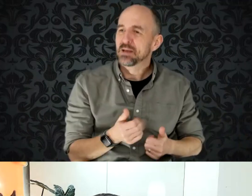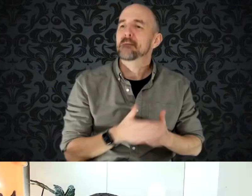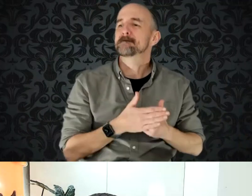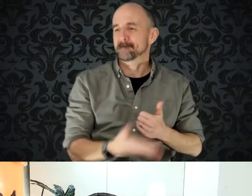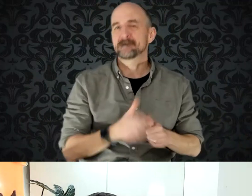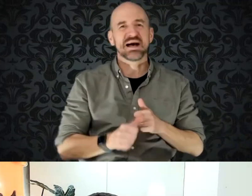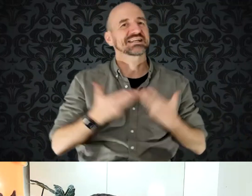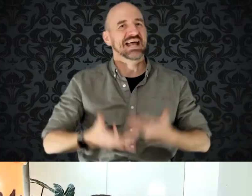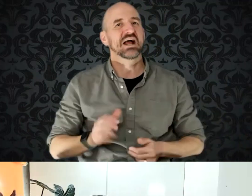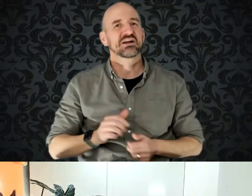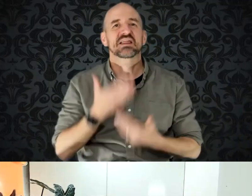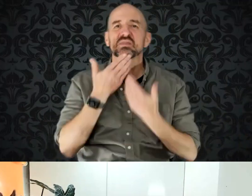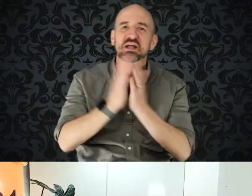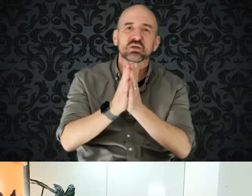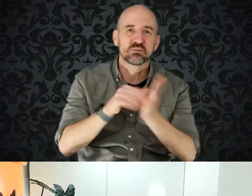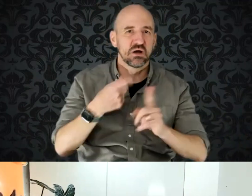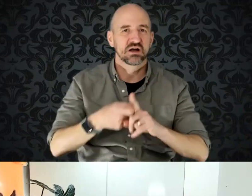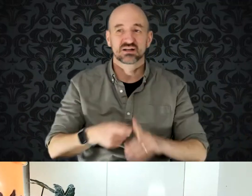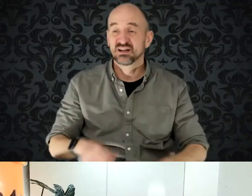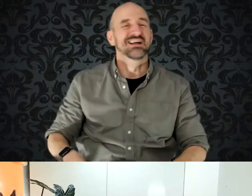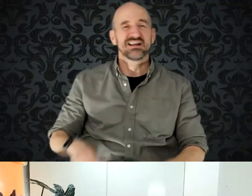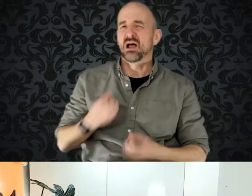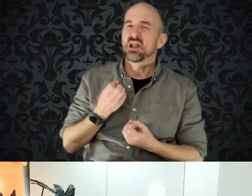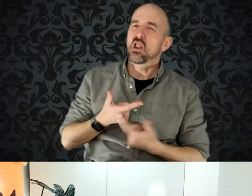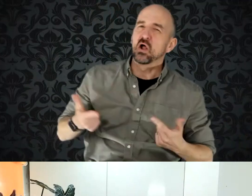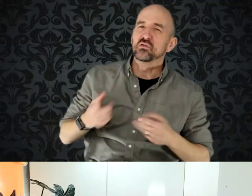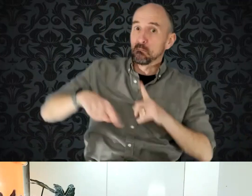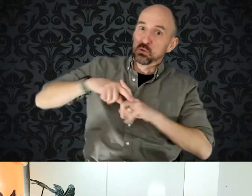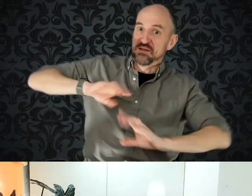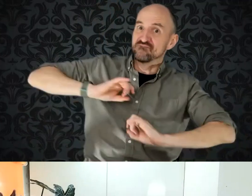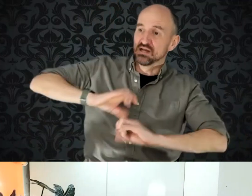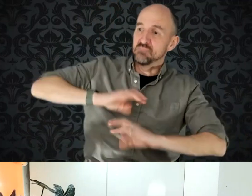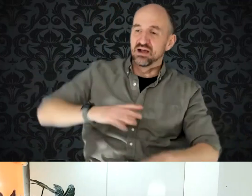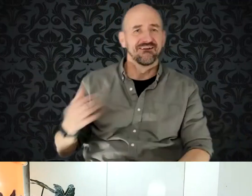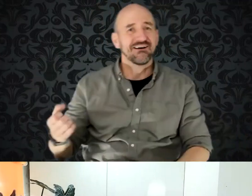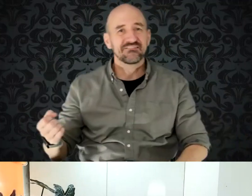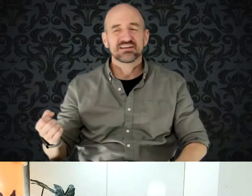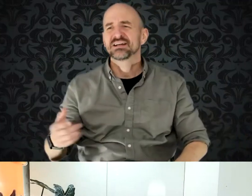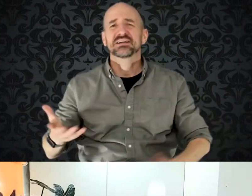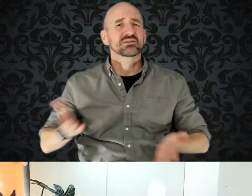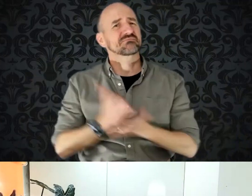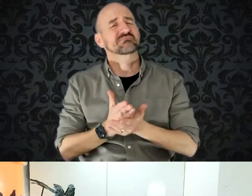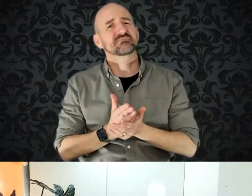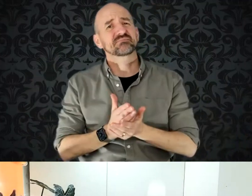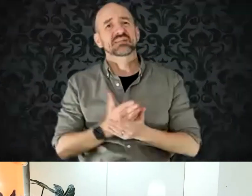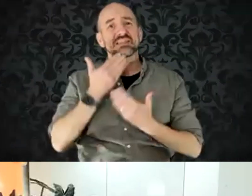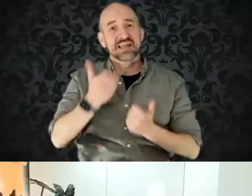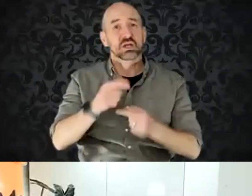and access them in different ways, and to think like that when designing, as always, expects by experience. Involve people in design